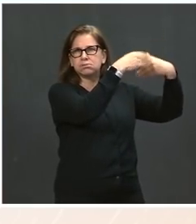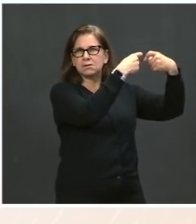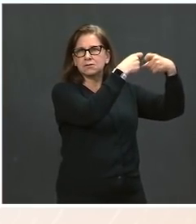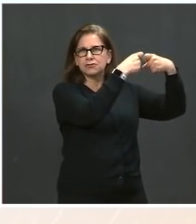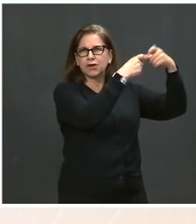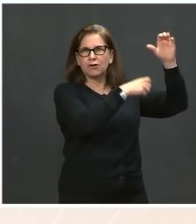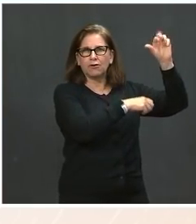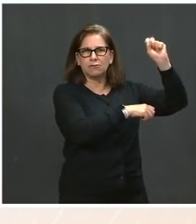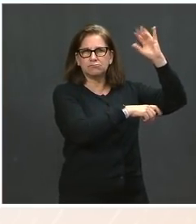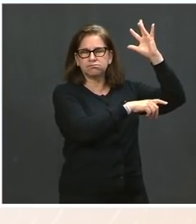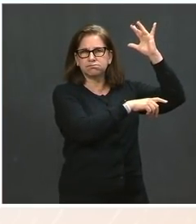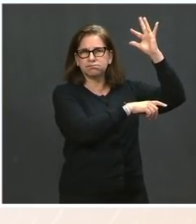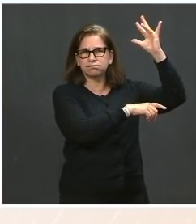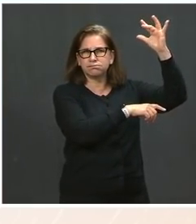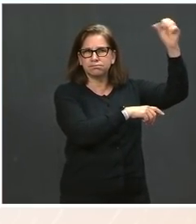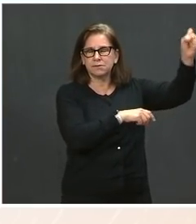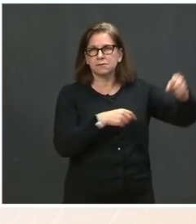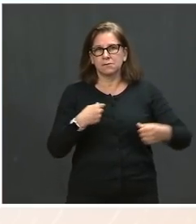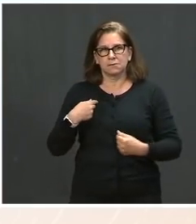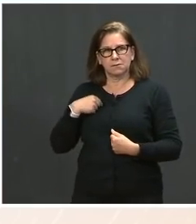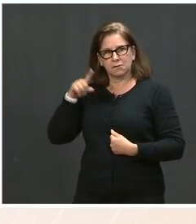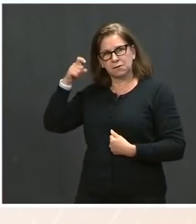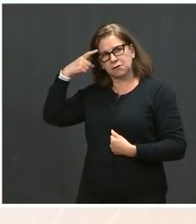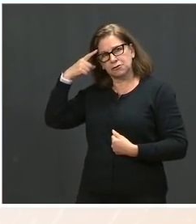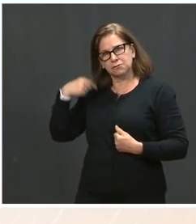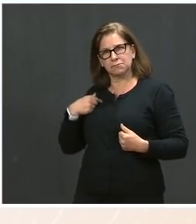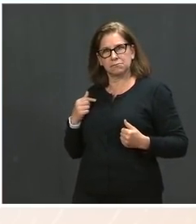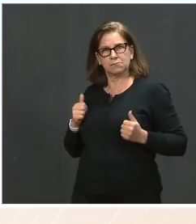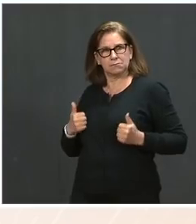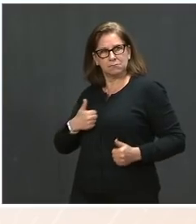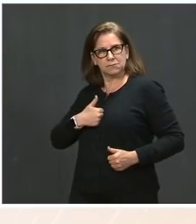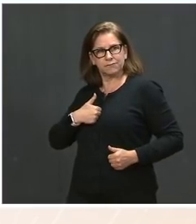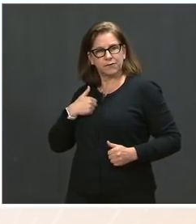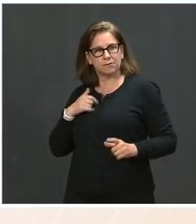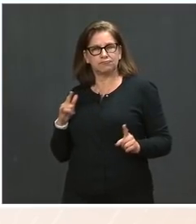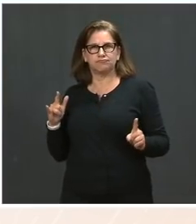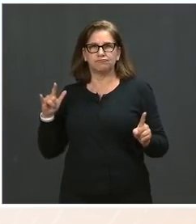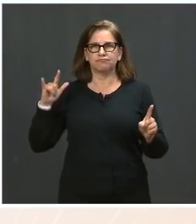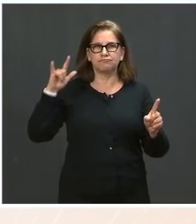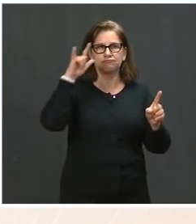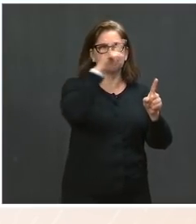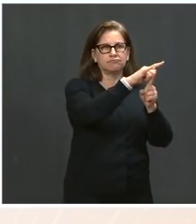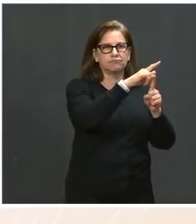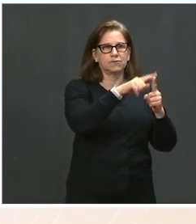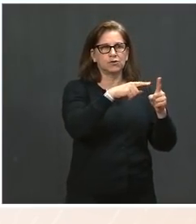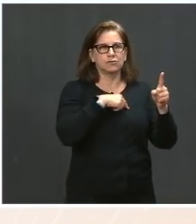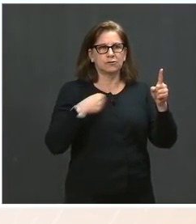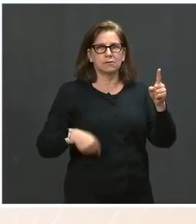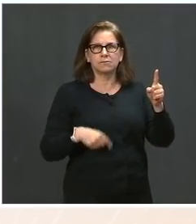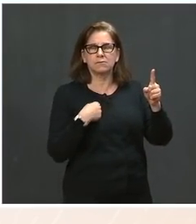I traveled to China to see their clean energy efforts.